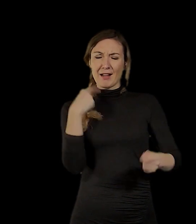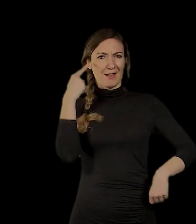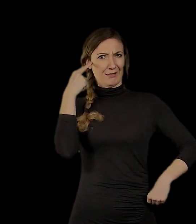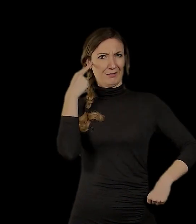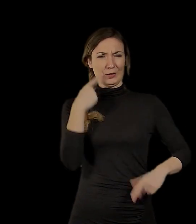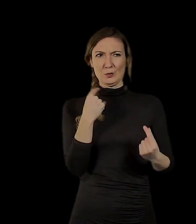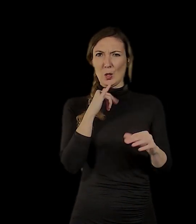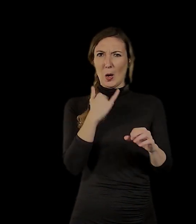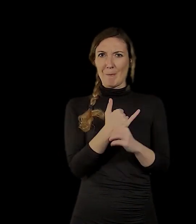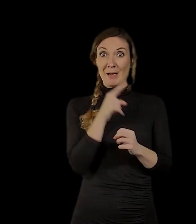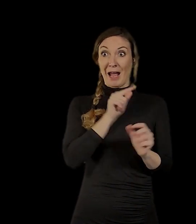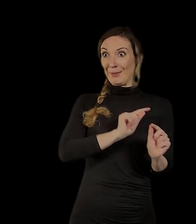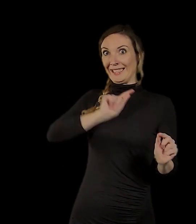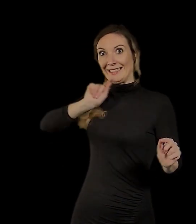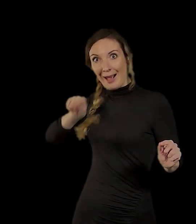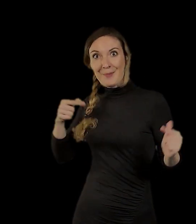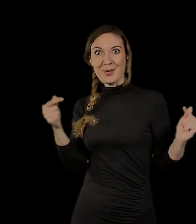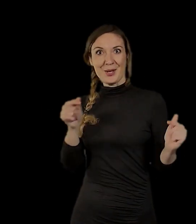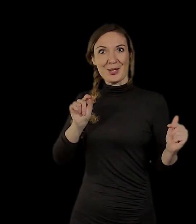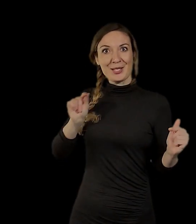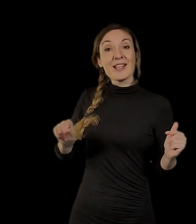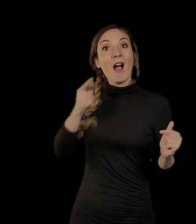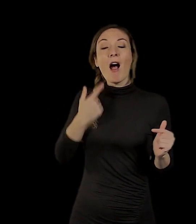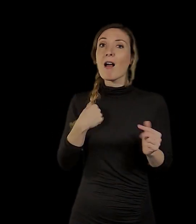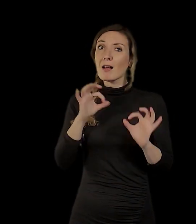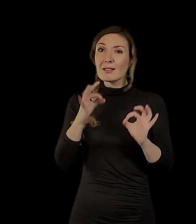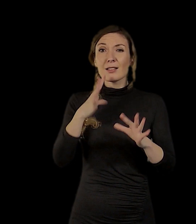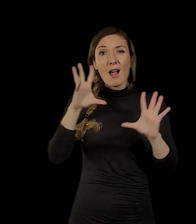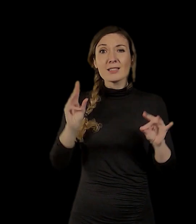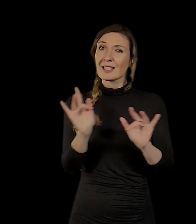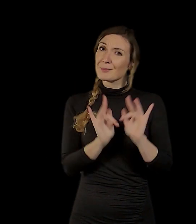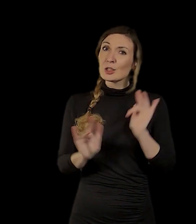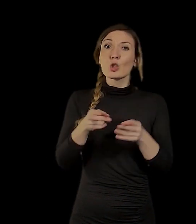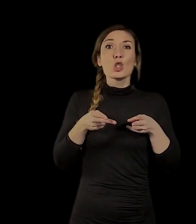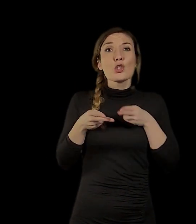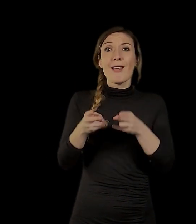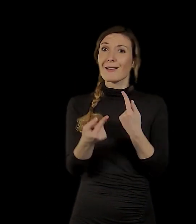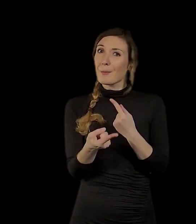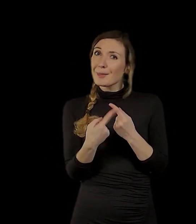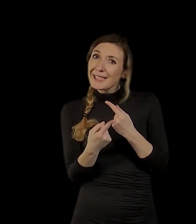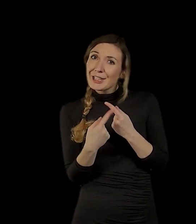a factory that was very important for the given location. This part of Prague developed around it.